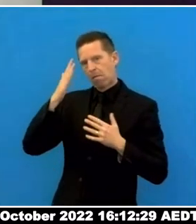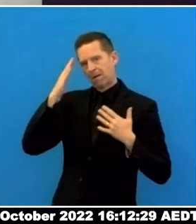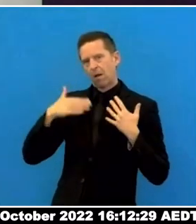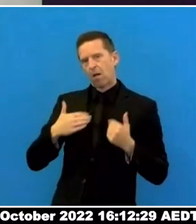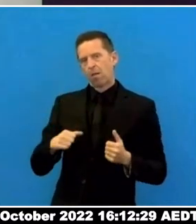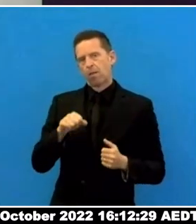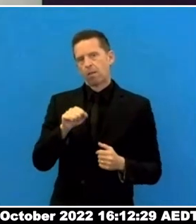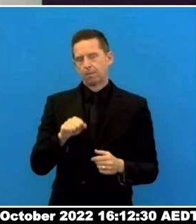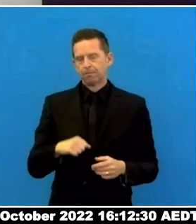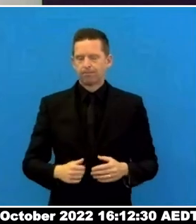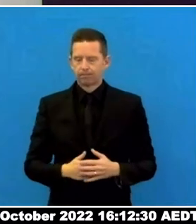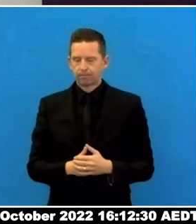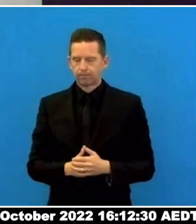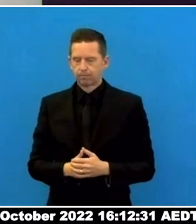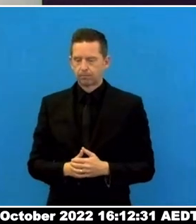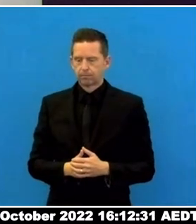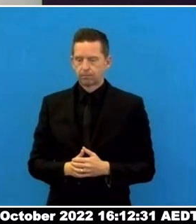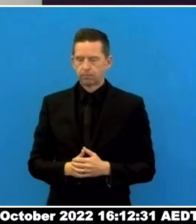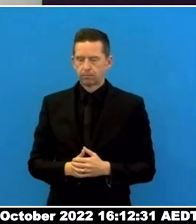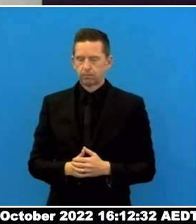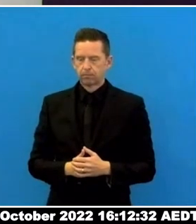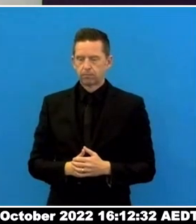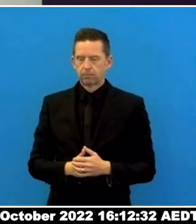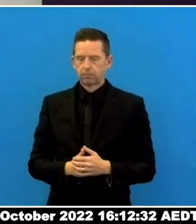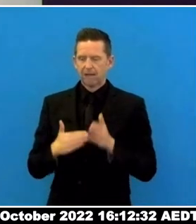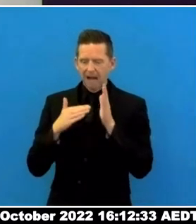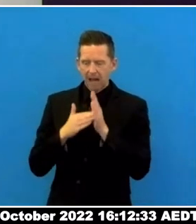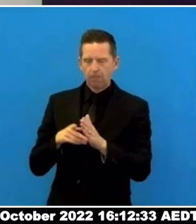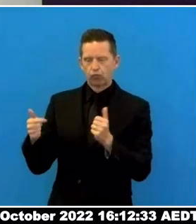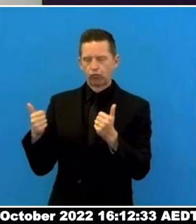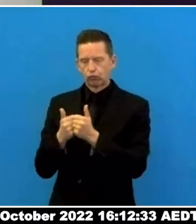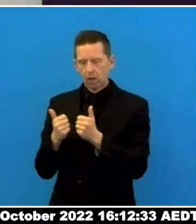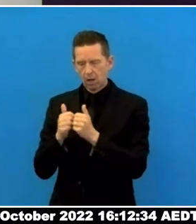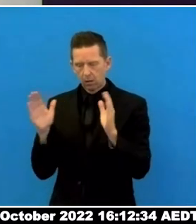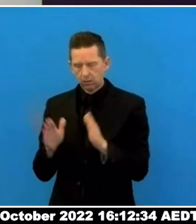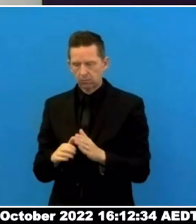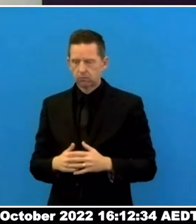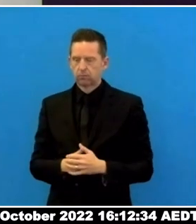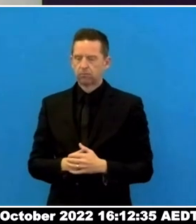We we definitely need to send this message. Maternal care? Yes.